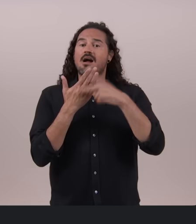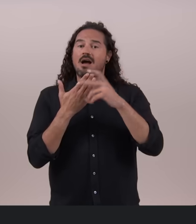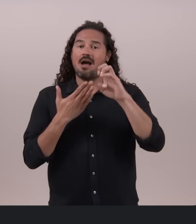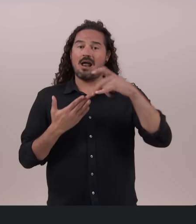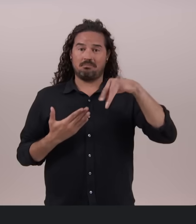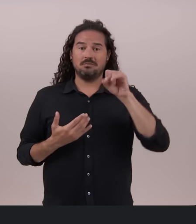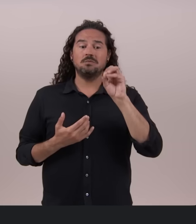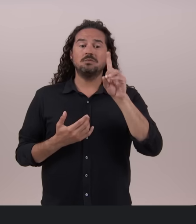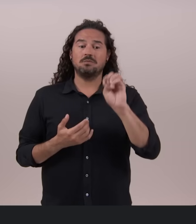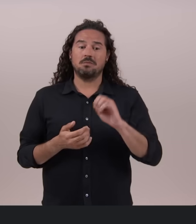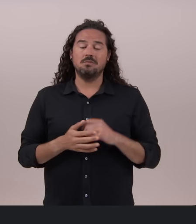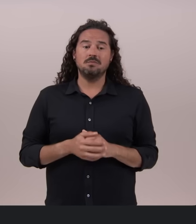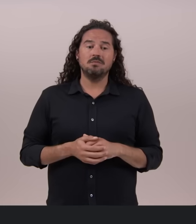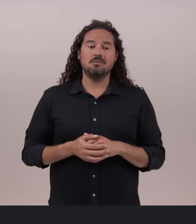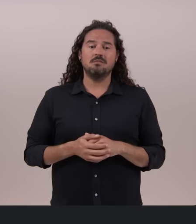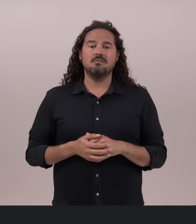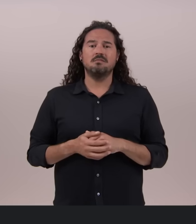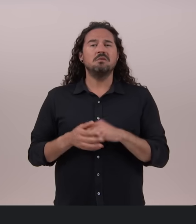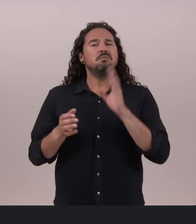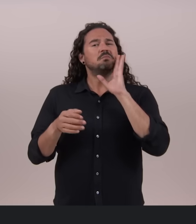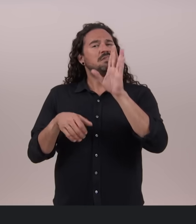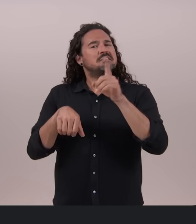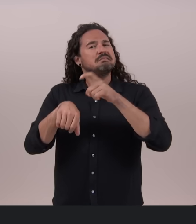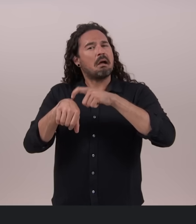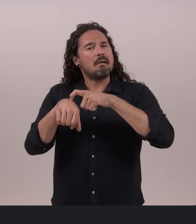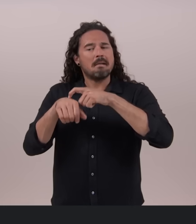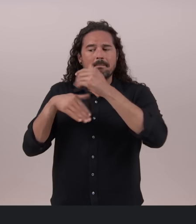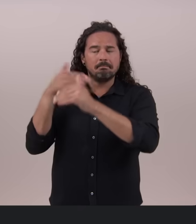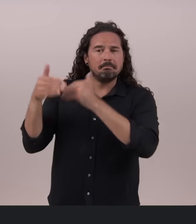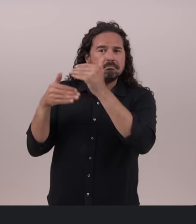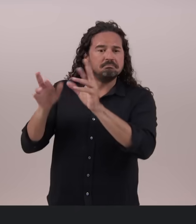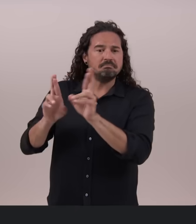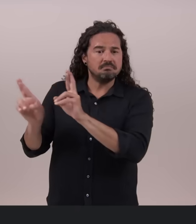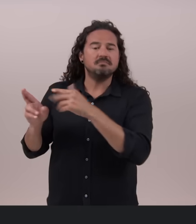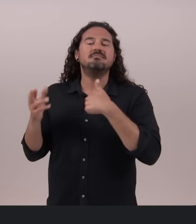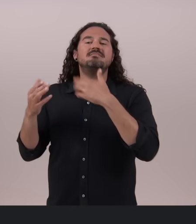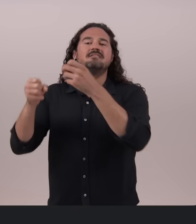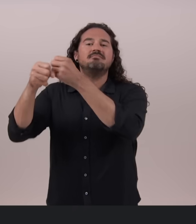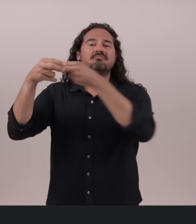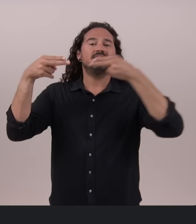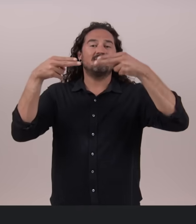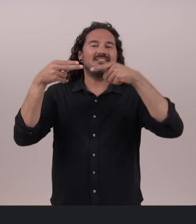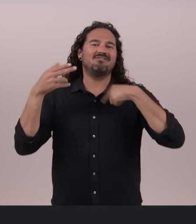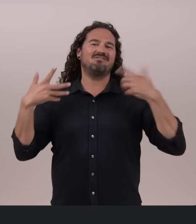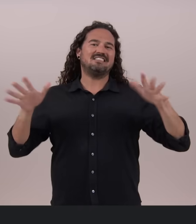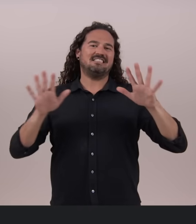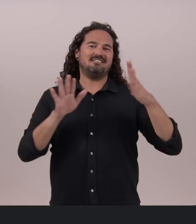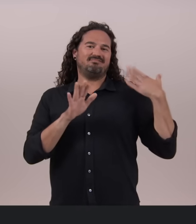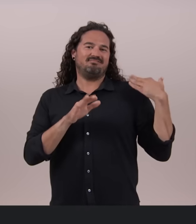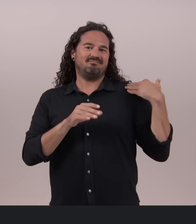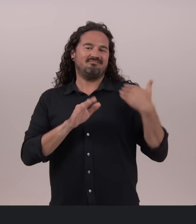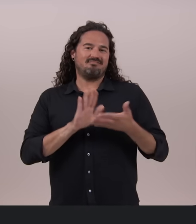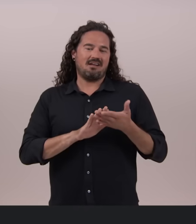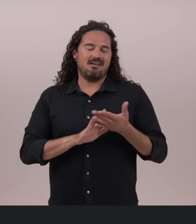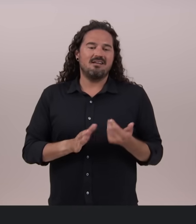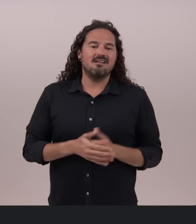This is going to take a minute to generate, so I'll switch over to where I ran it a little bit earlier today.